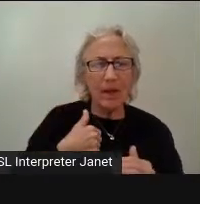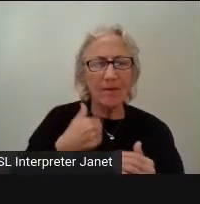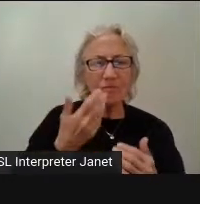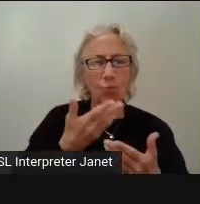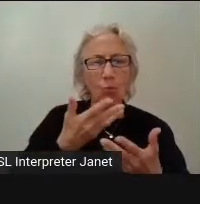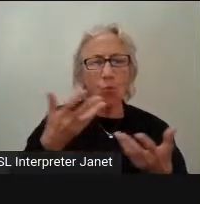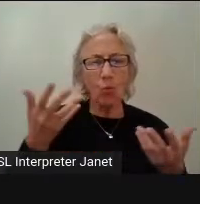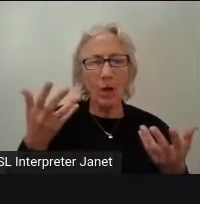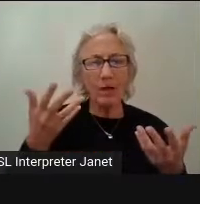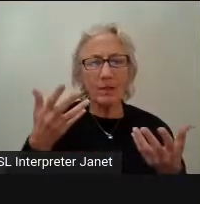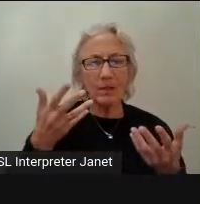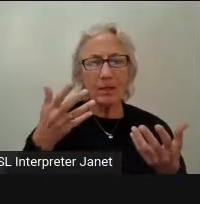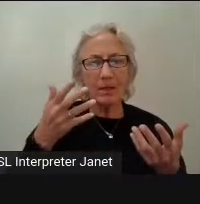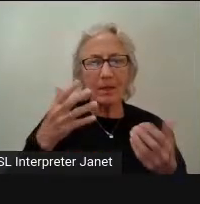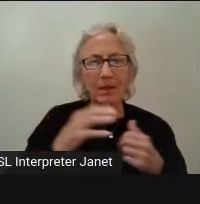already have it ready and a few seconds later